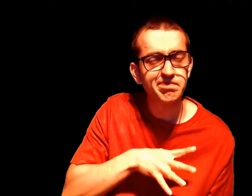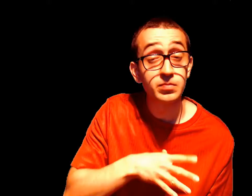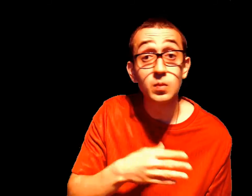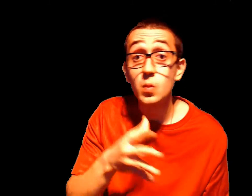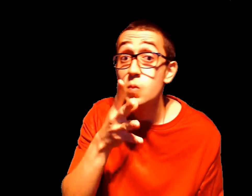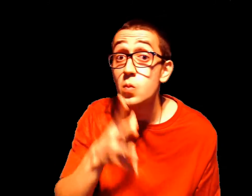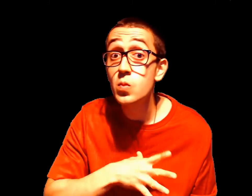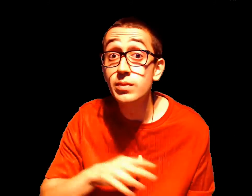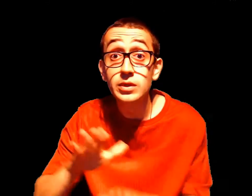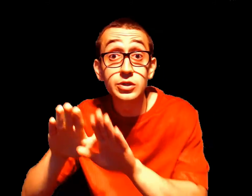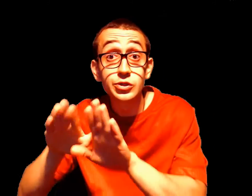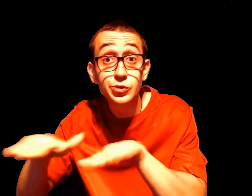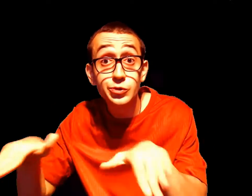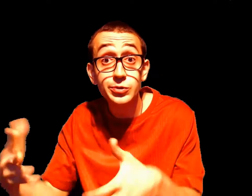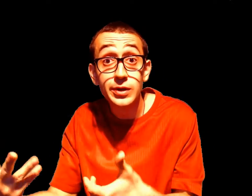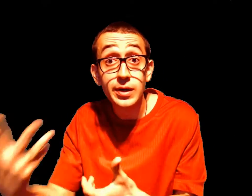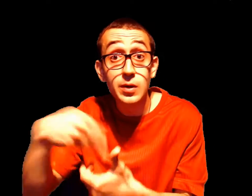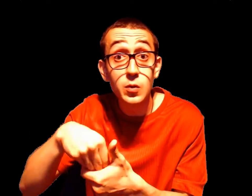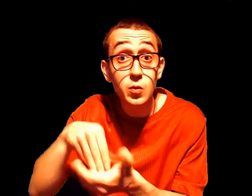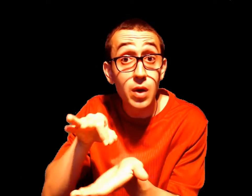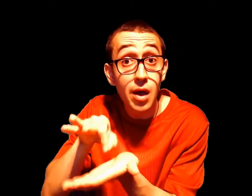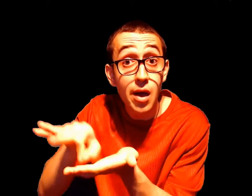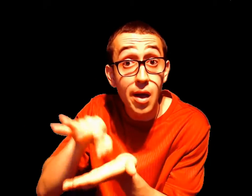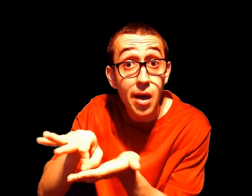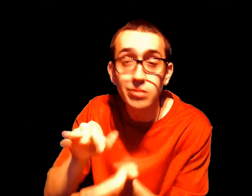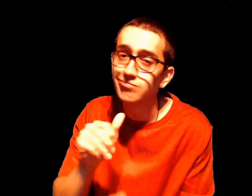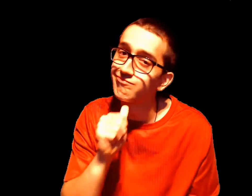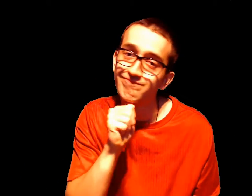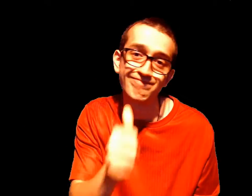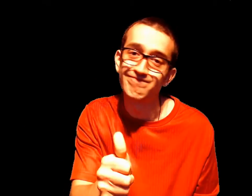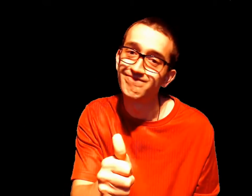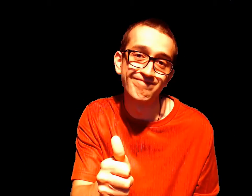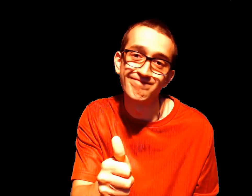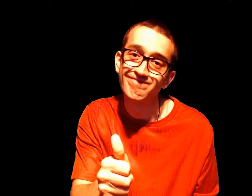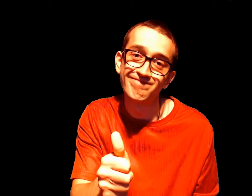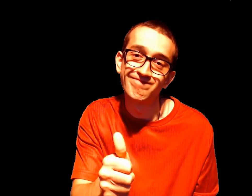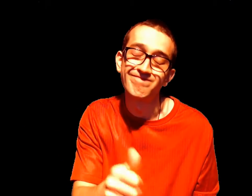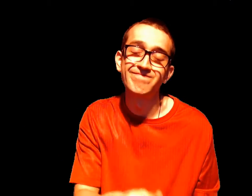not counting women and children.